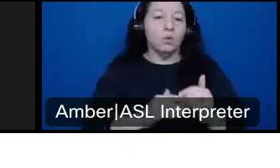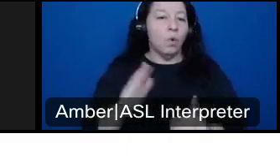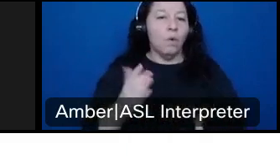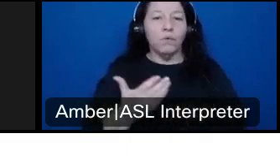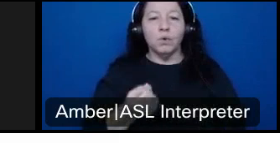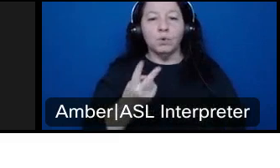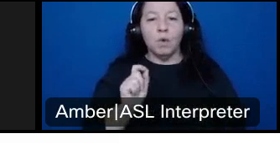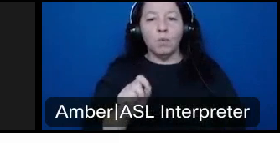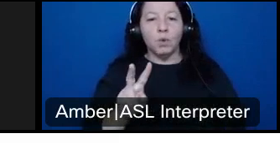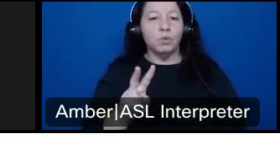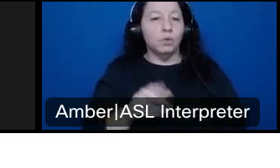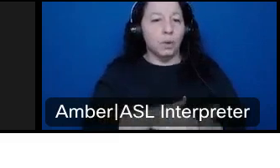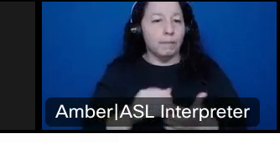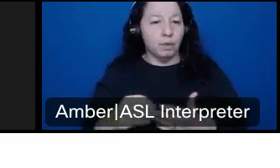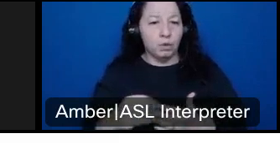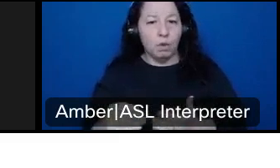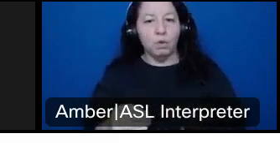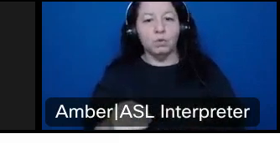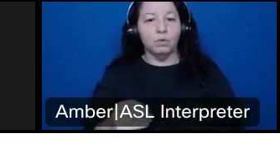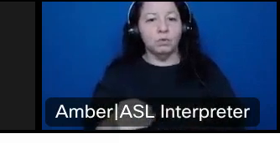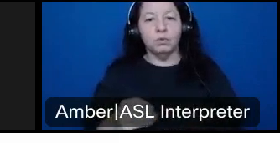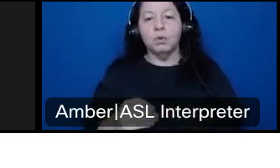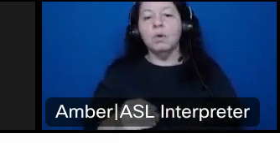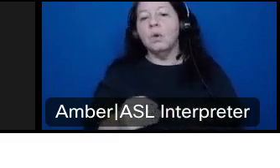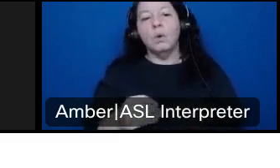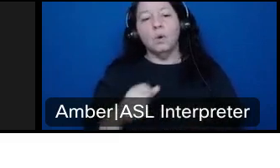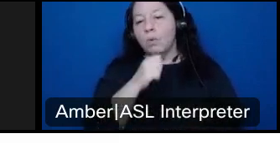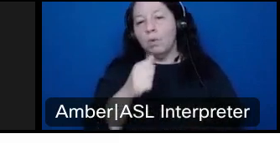We will not over, you know, we, we will not even.